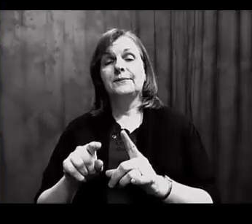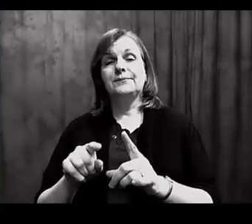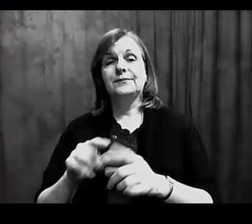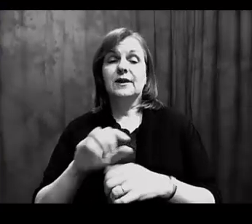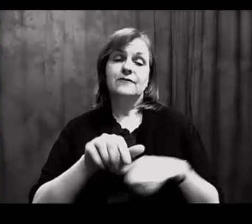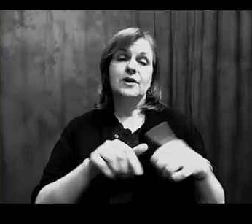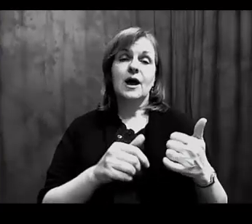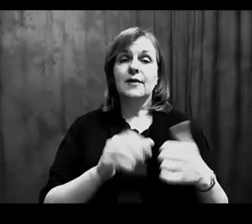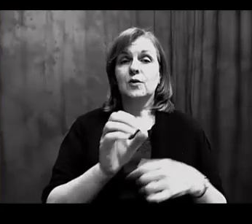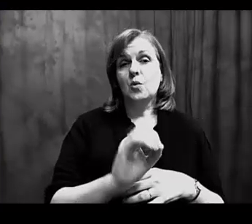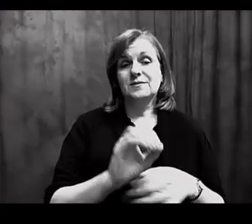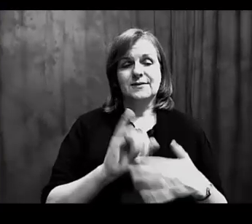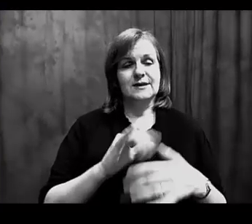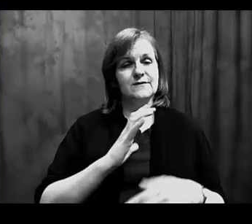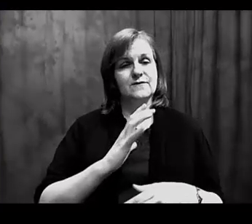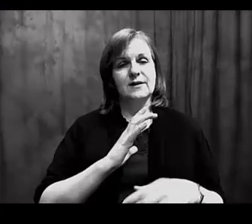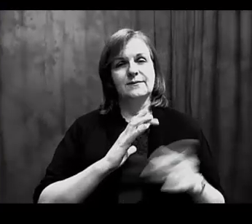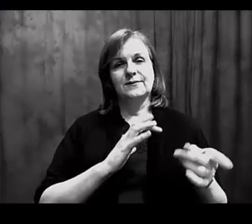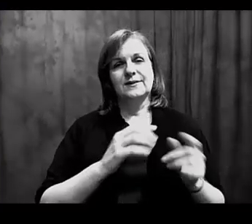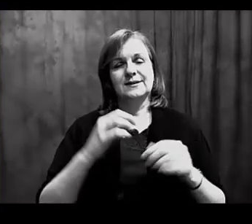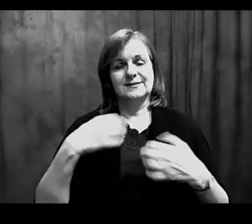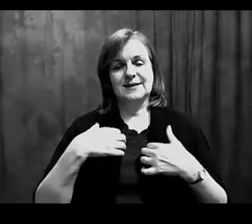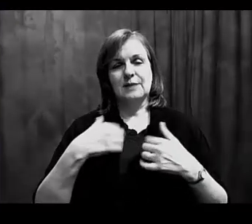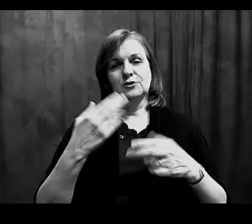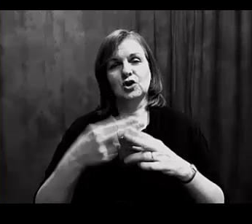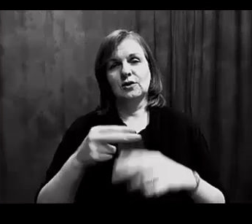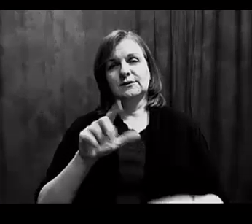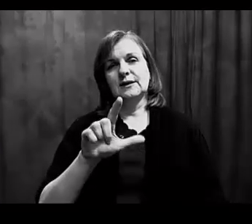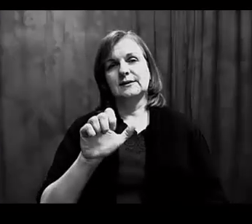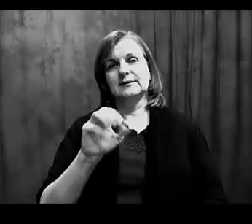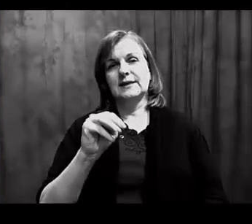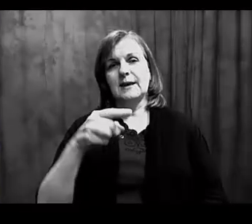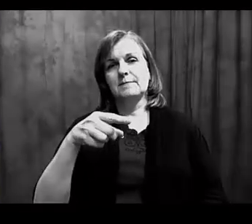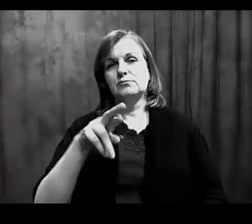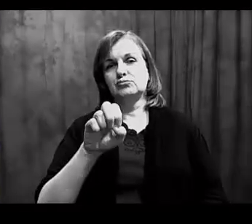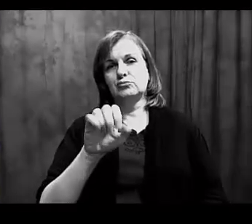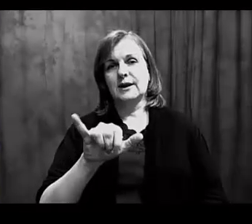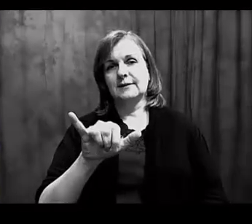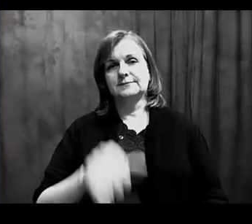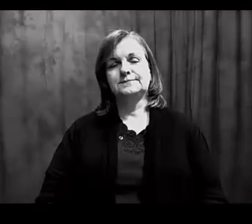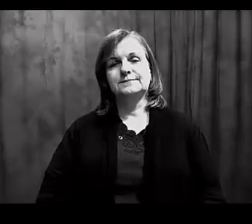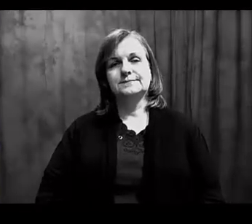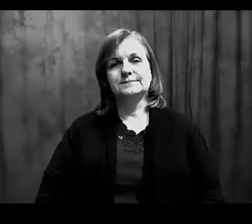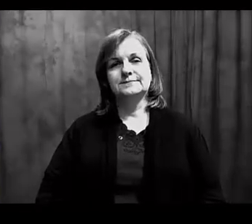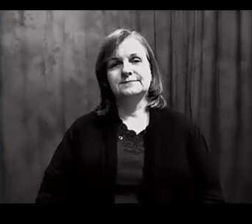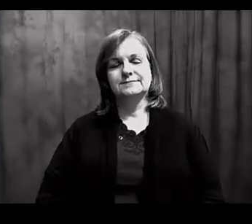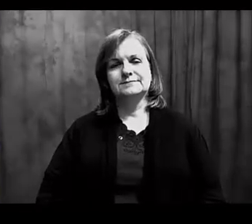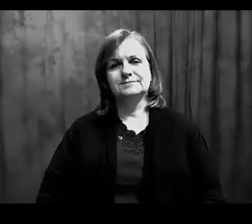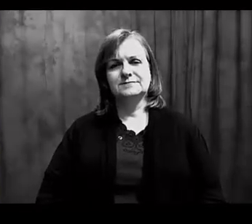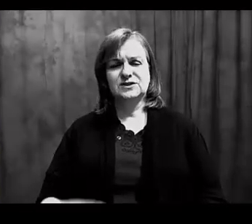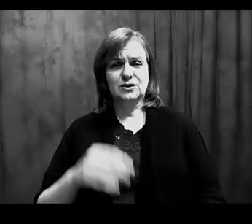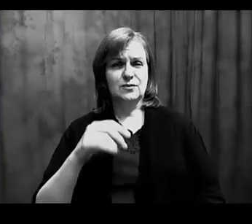skeletal -- but for some organisms that's fine this is a lancelet [not a lmaprey as I said!]